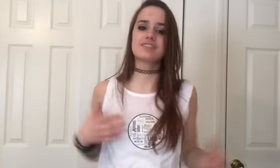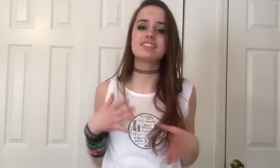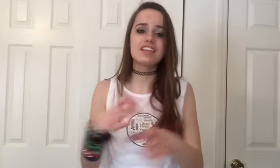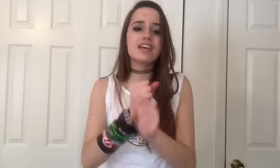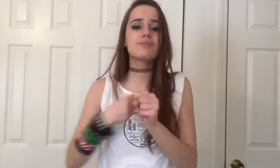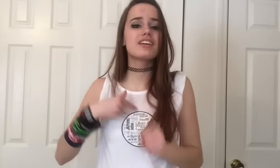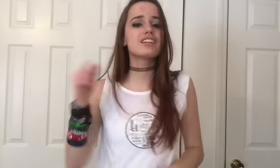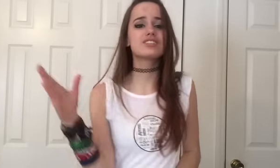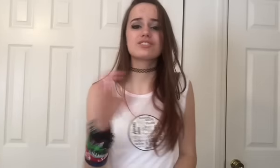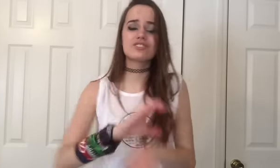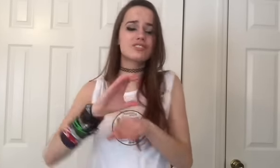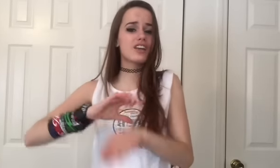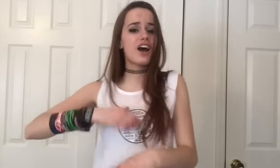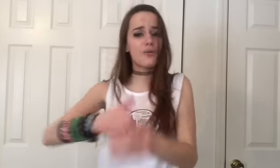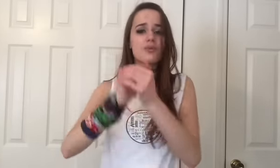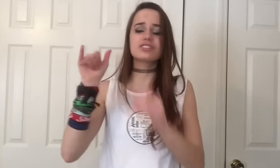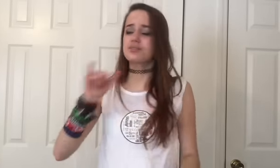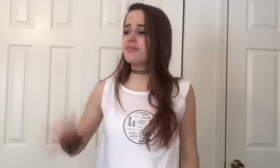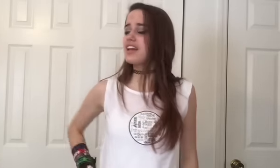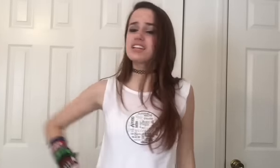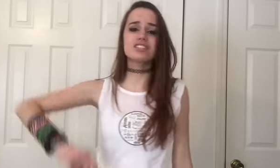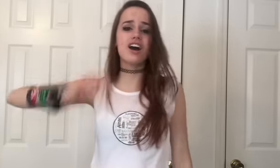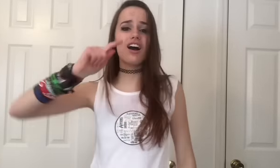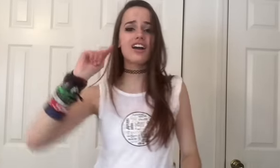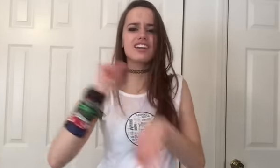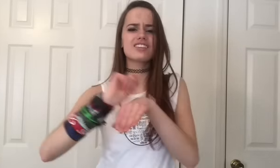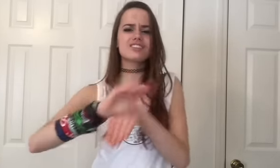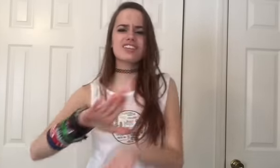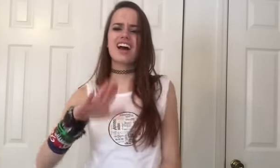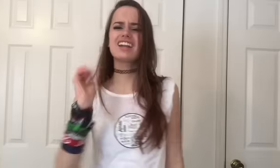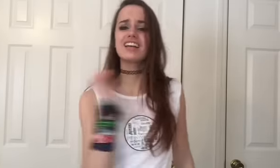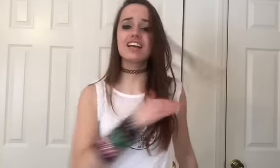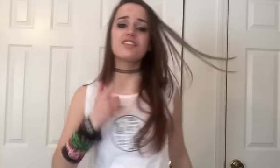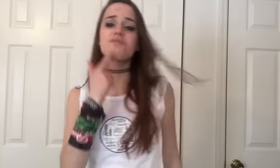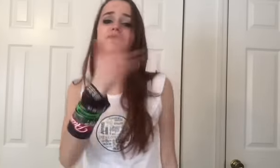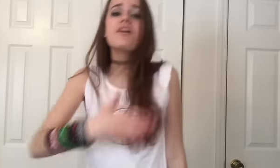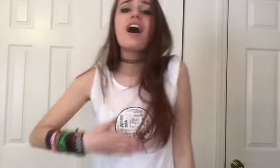take me to church i'll worship like a dog at the shrine of your lies